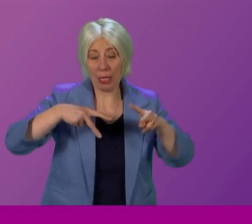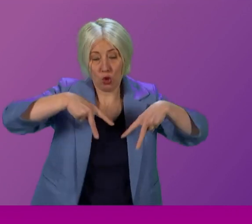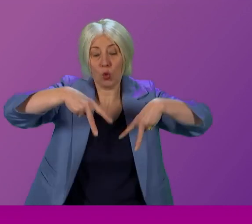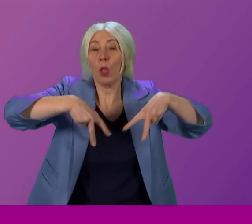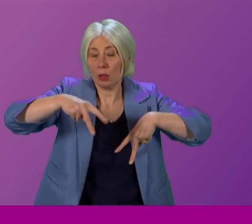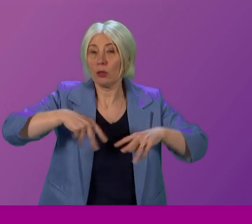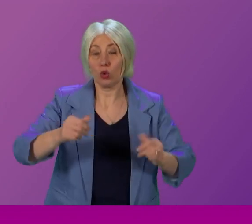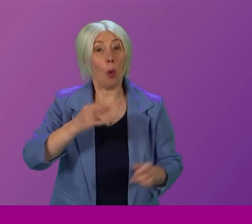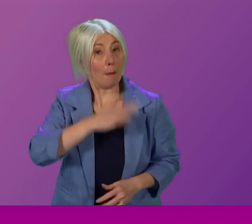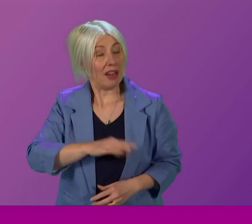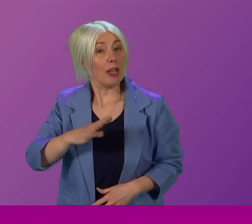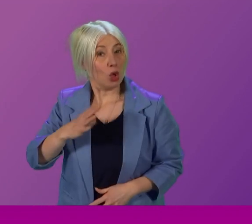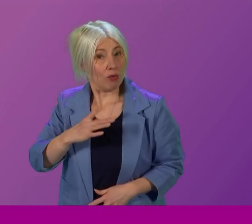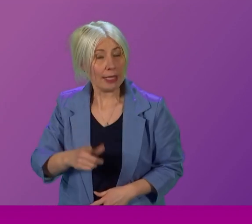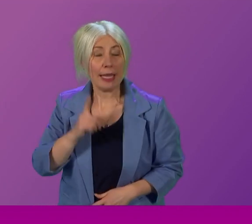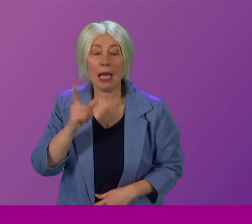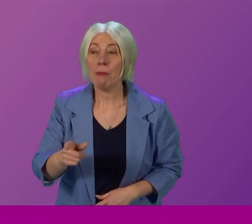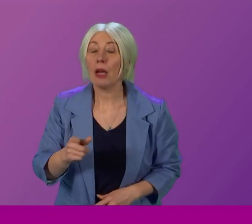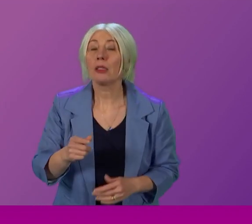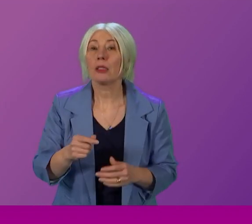On the issue that was covered in Parliament yesterday,